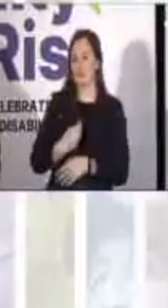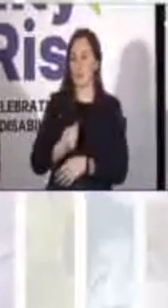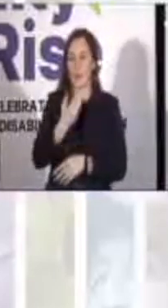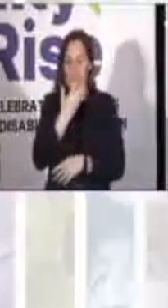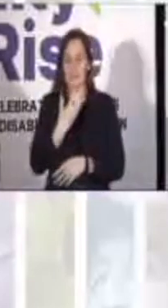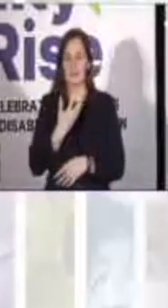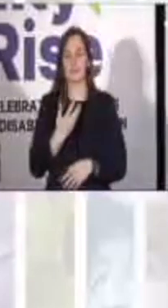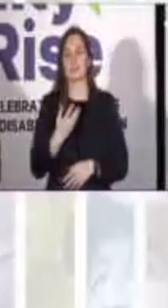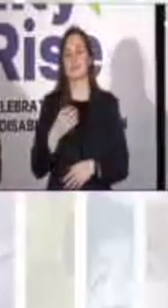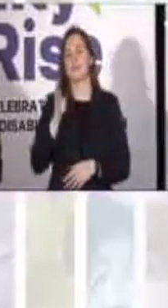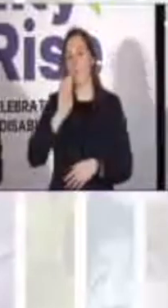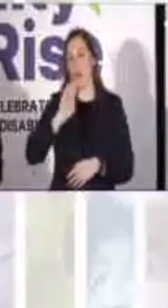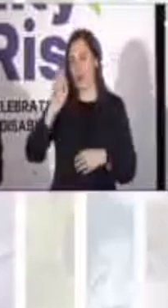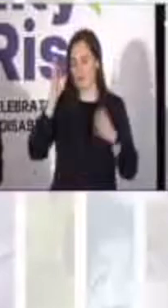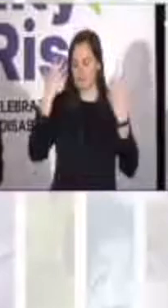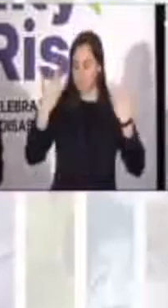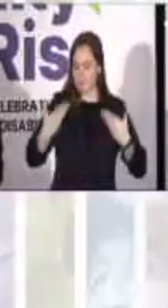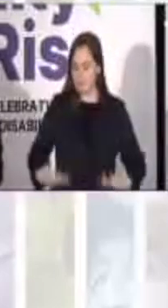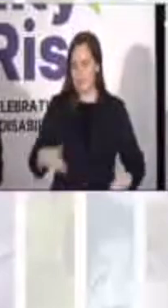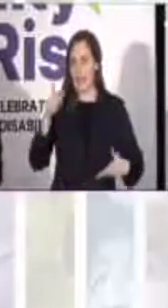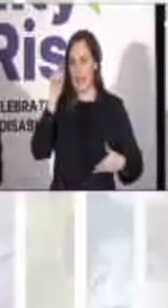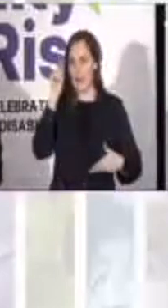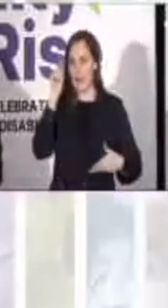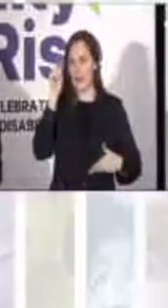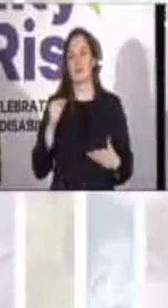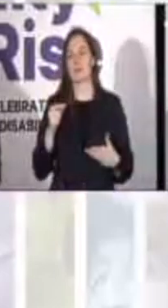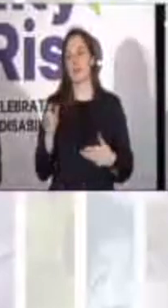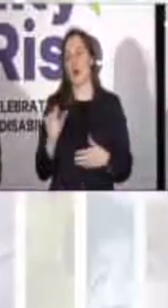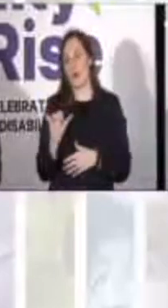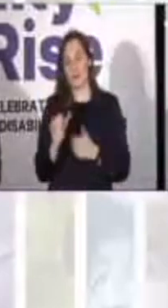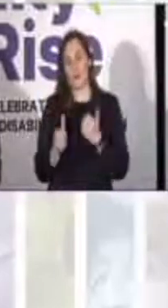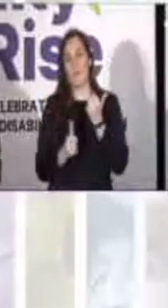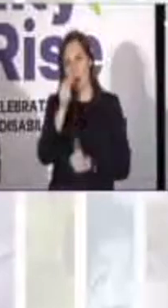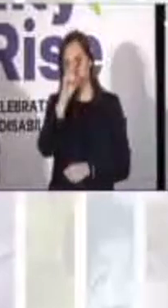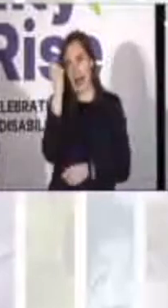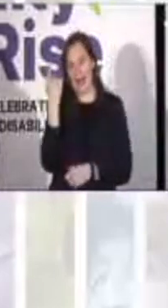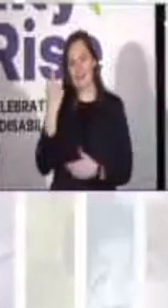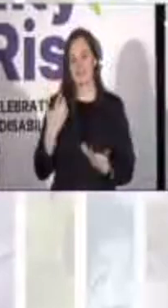AND I'M I'M ALSO WEARING MOSTLY BLACK. NOT VERY EXCITING!